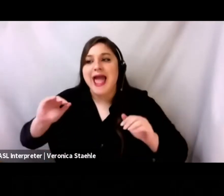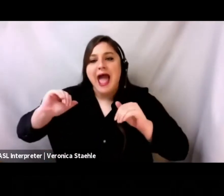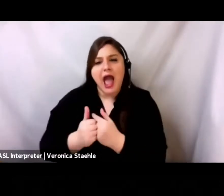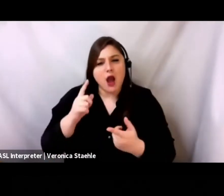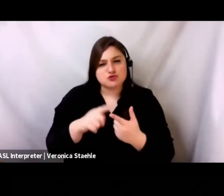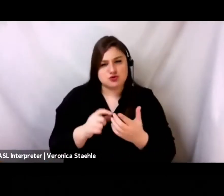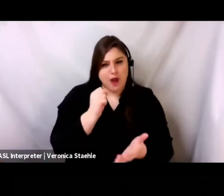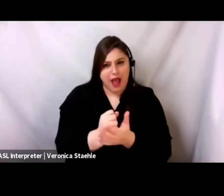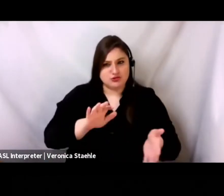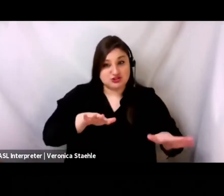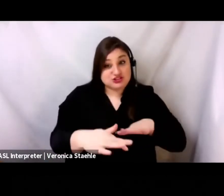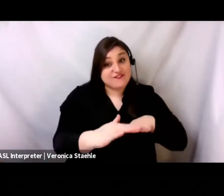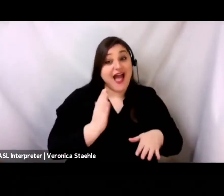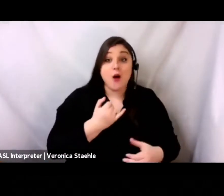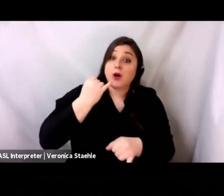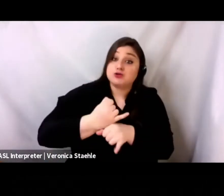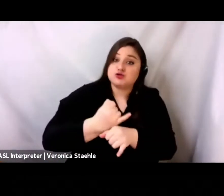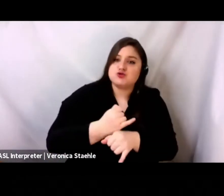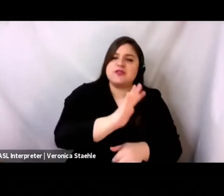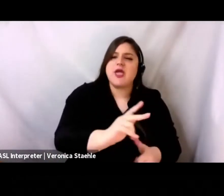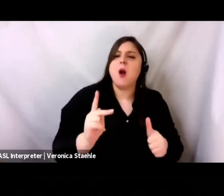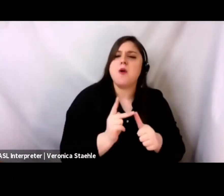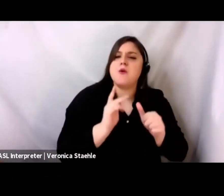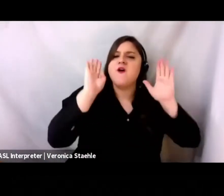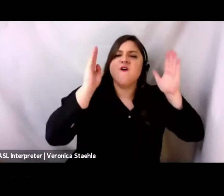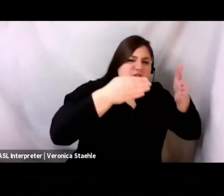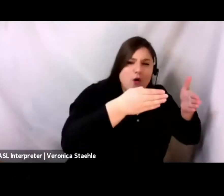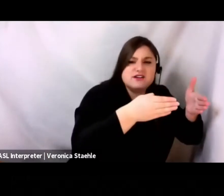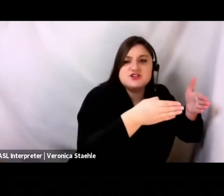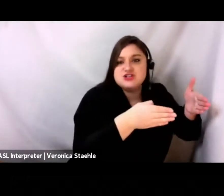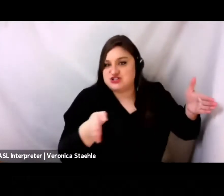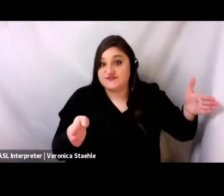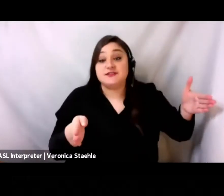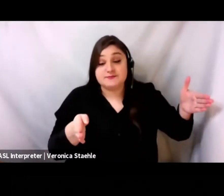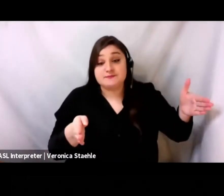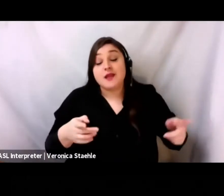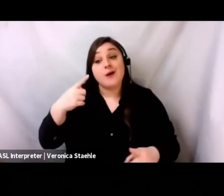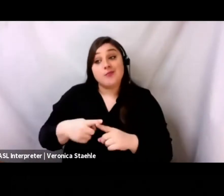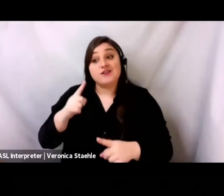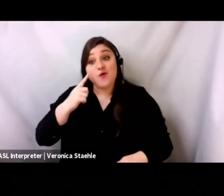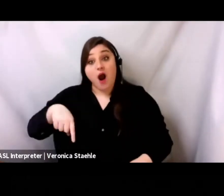and really rethinking how we function within the nonprofit sector. But of course